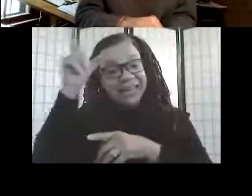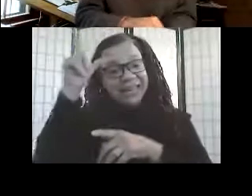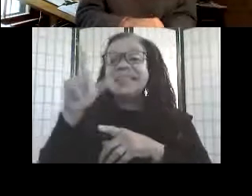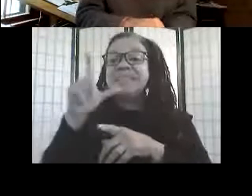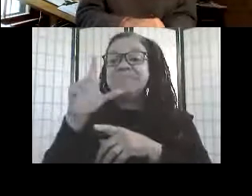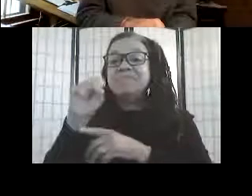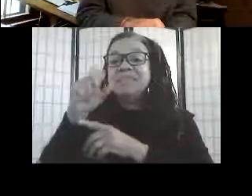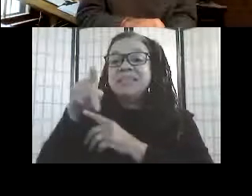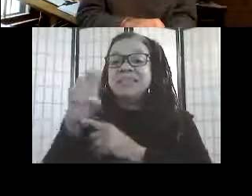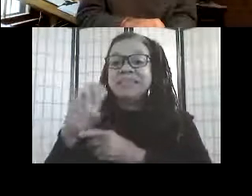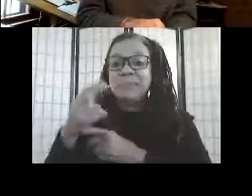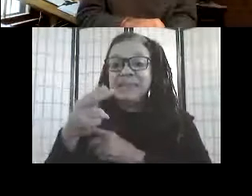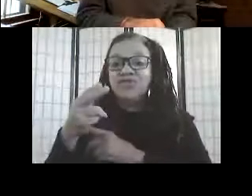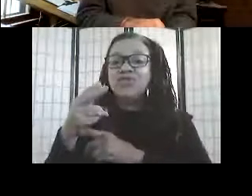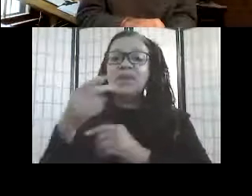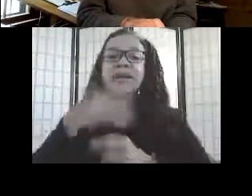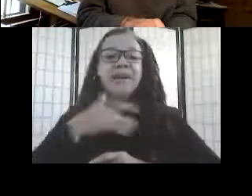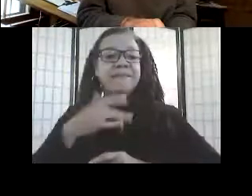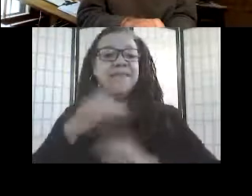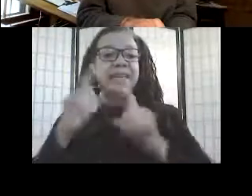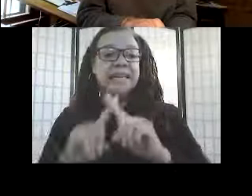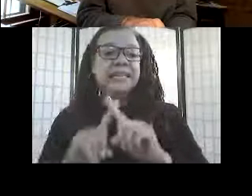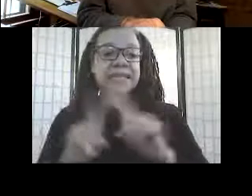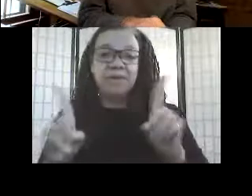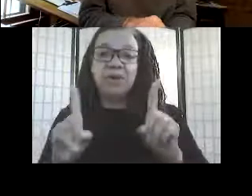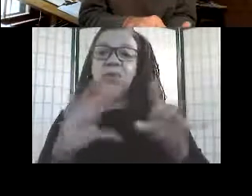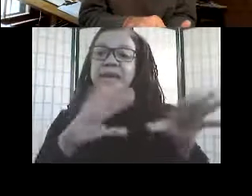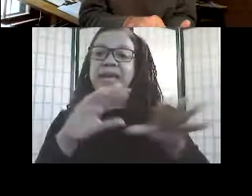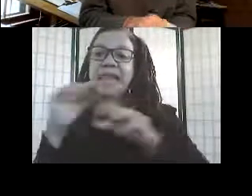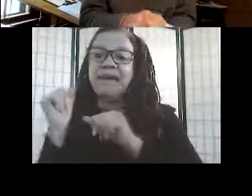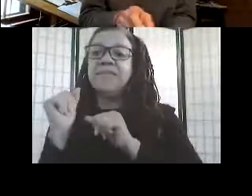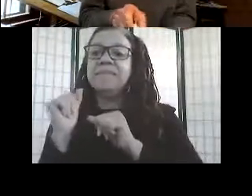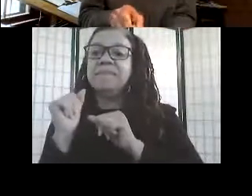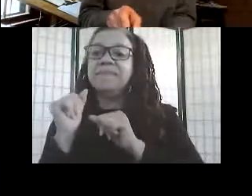and walking away feeling totally different. I love this speech, by the way, this is where